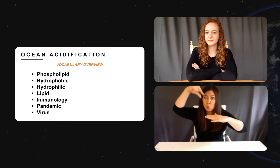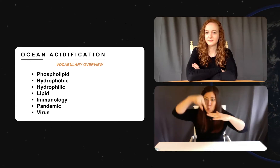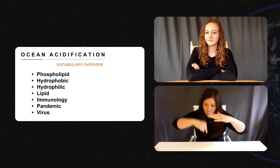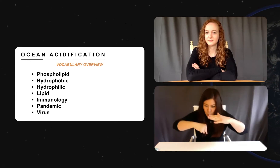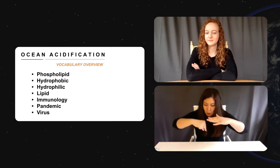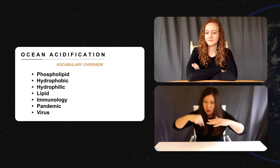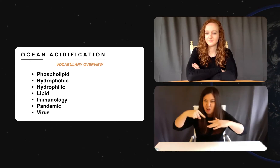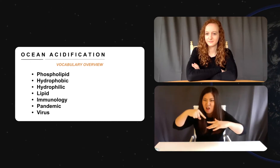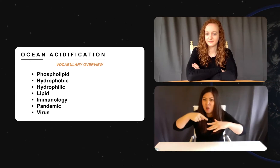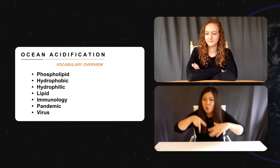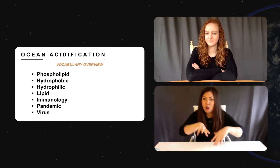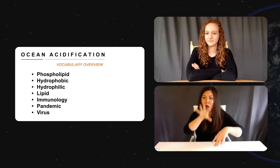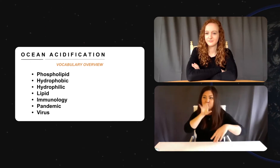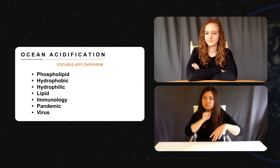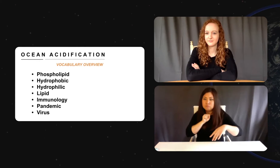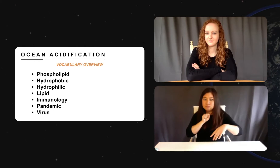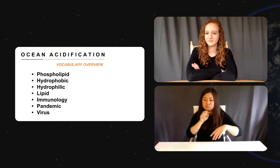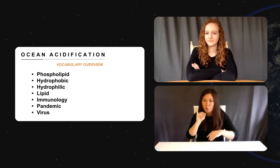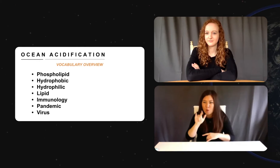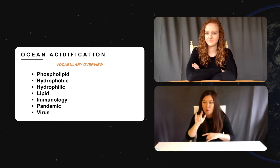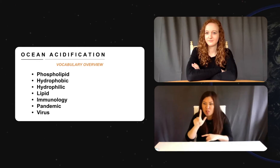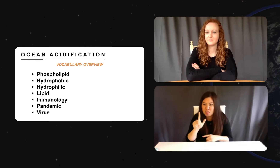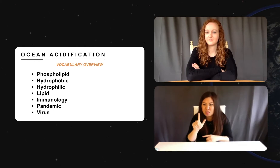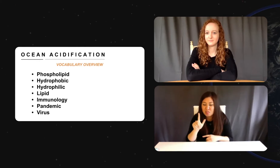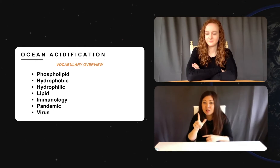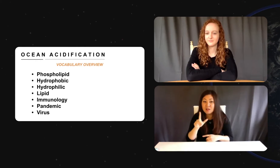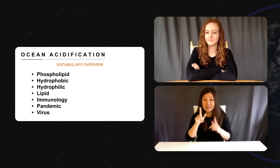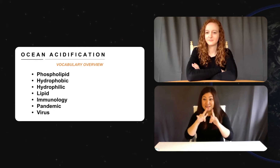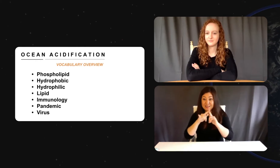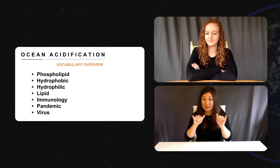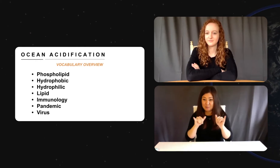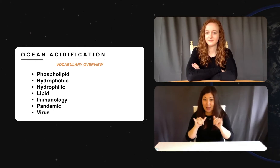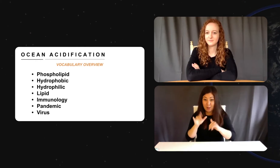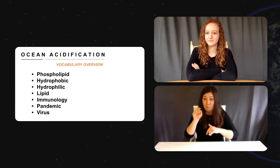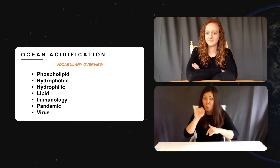the water, they'll crash through the water to get it.